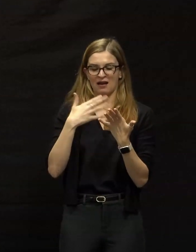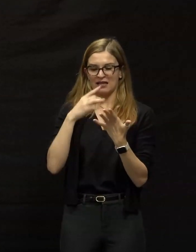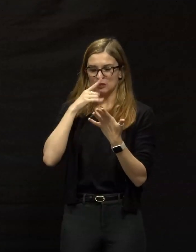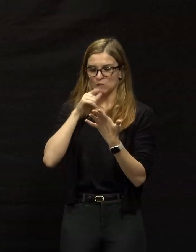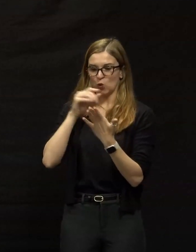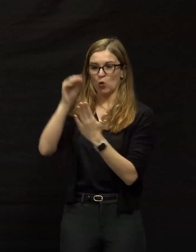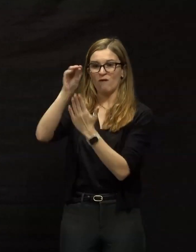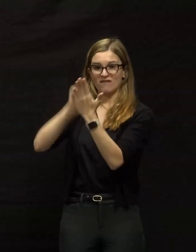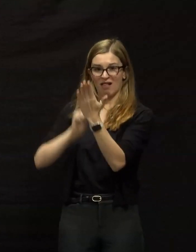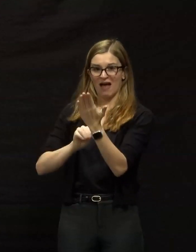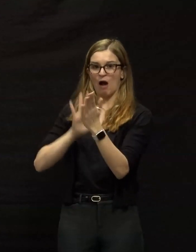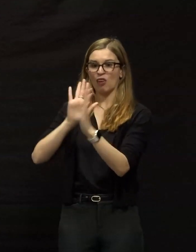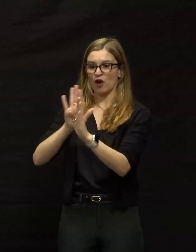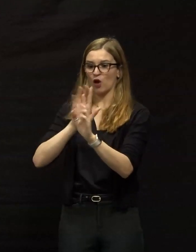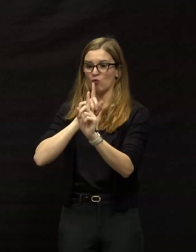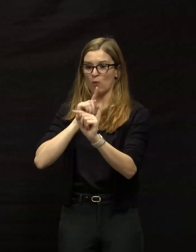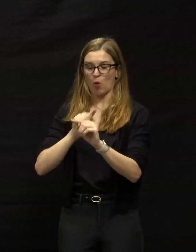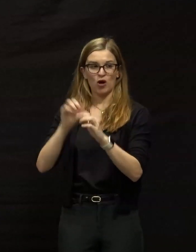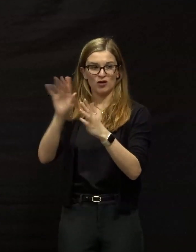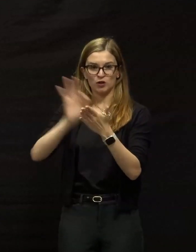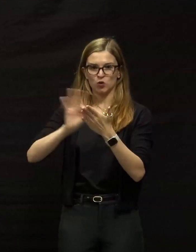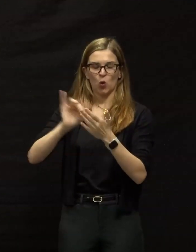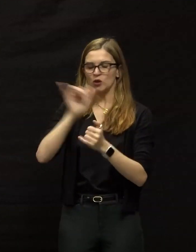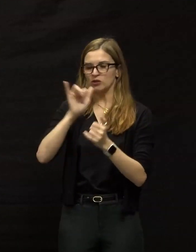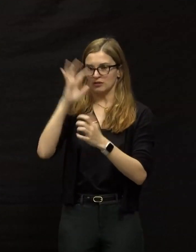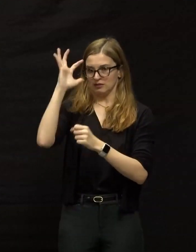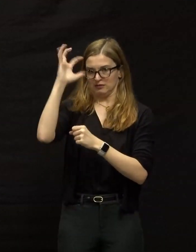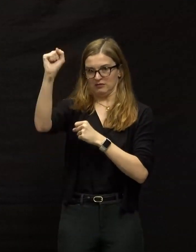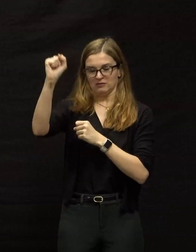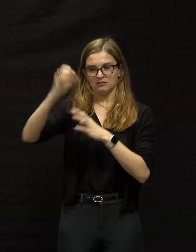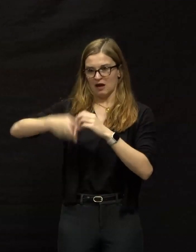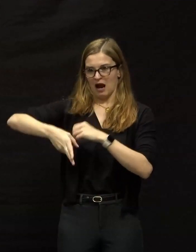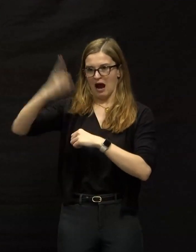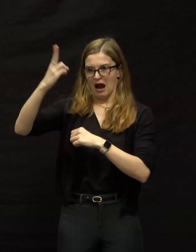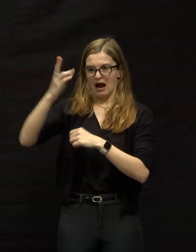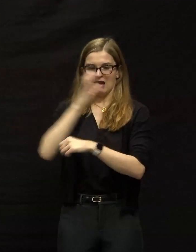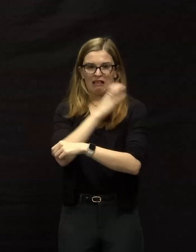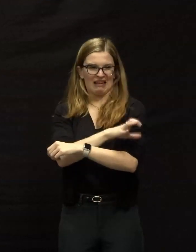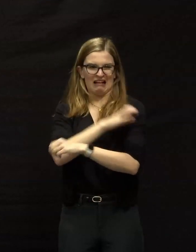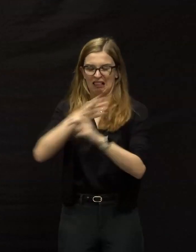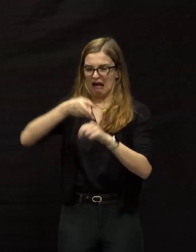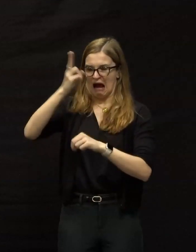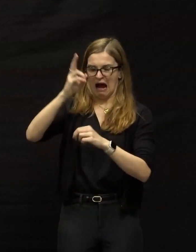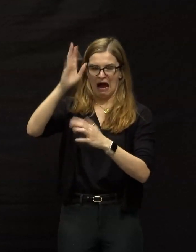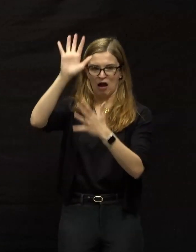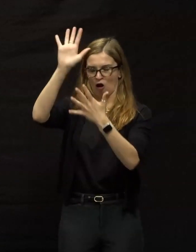that inside a child who completes this assessment, their score is just,